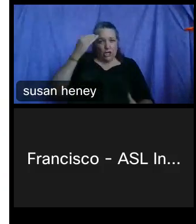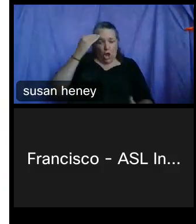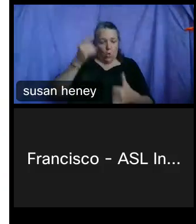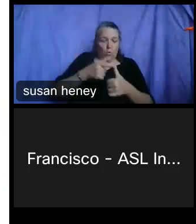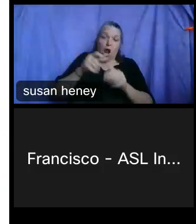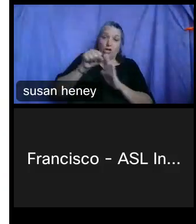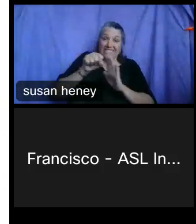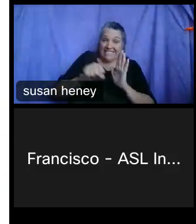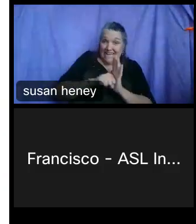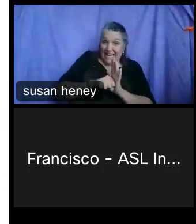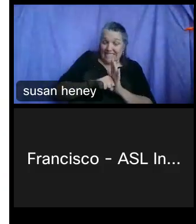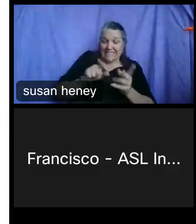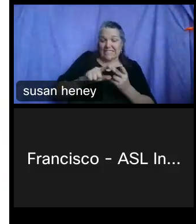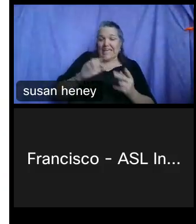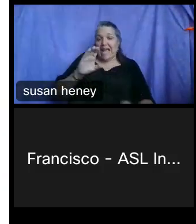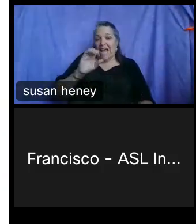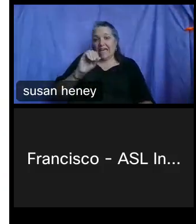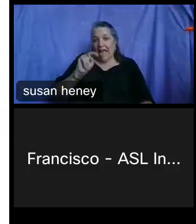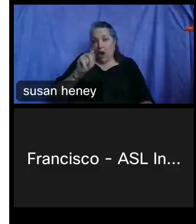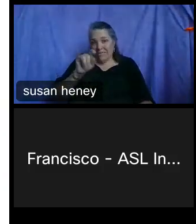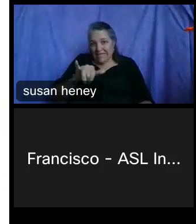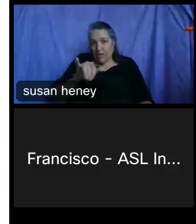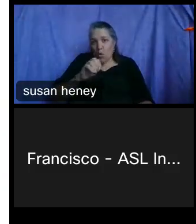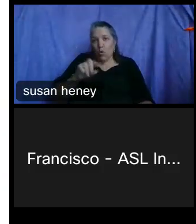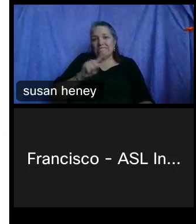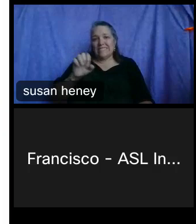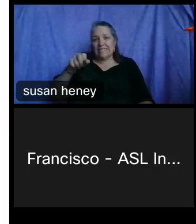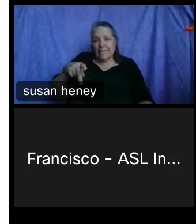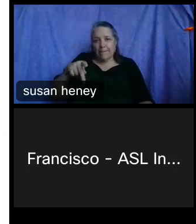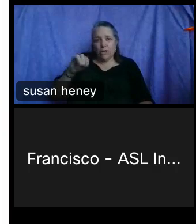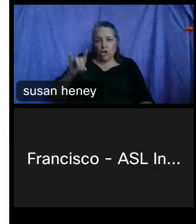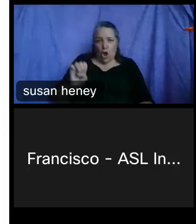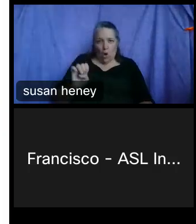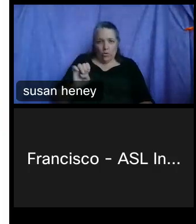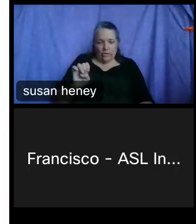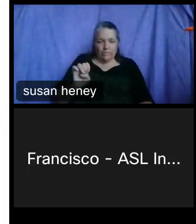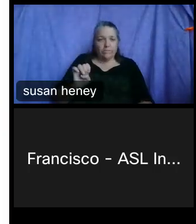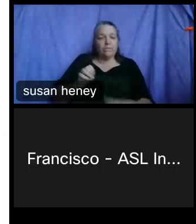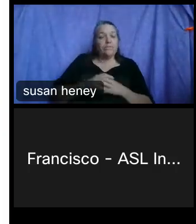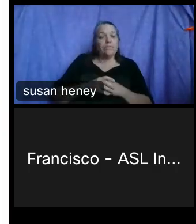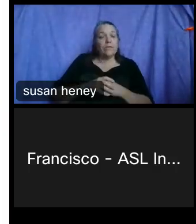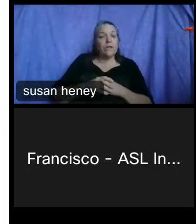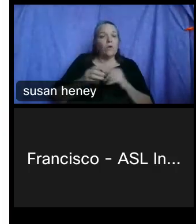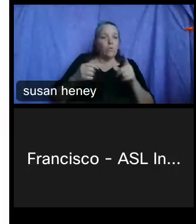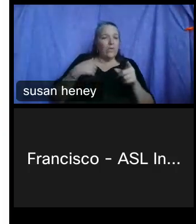counties, and zip codes. The census uses its own method and terminology for geography as well.